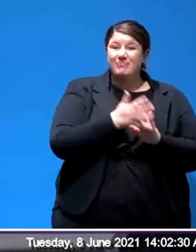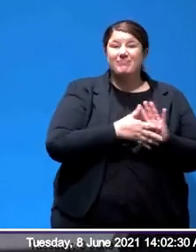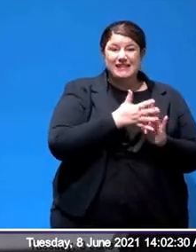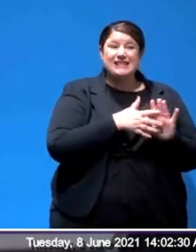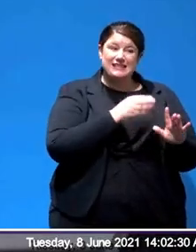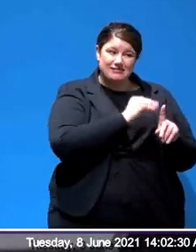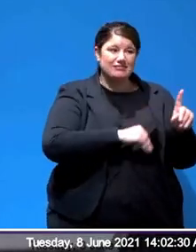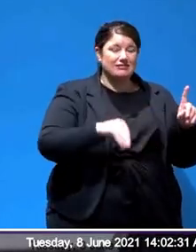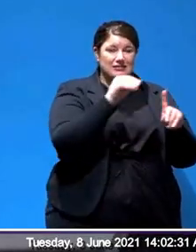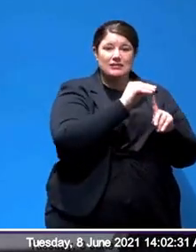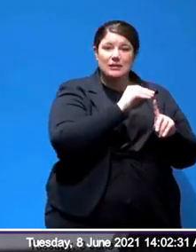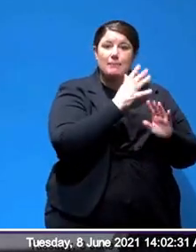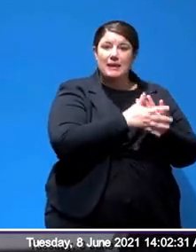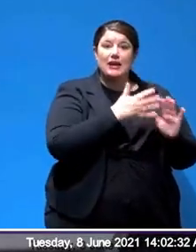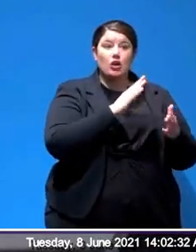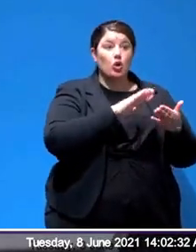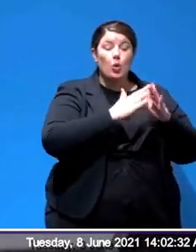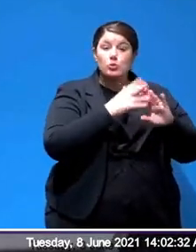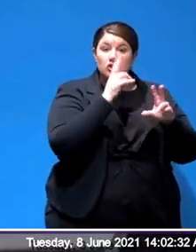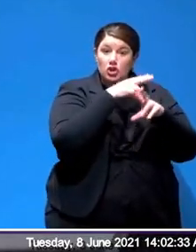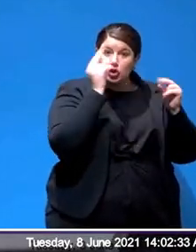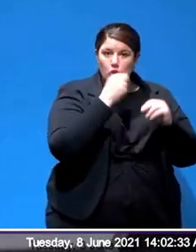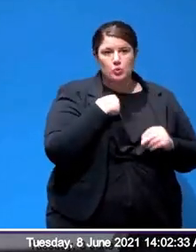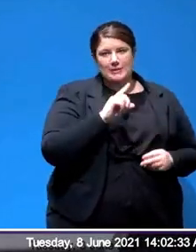So, like, the community nurses would be informed, et cetera.